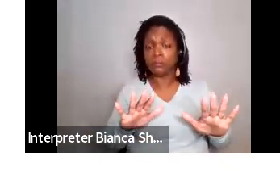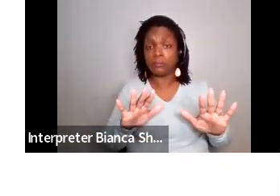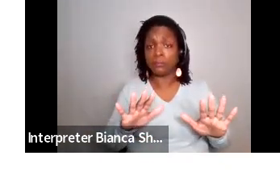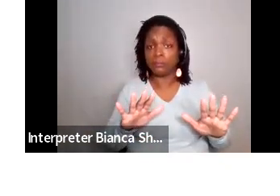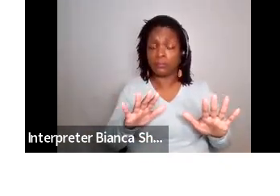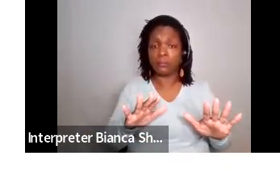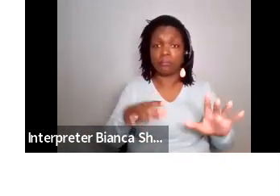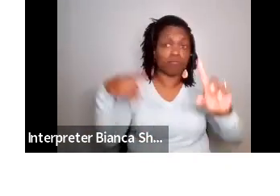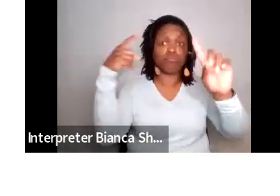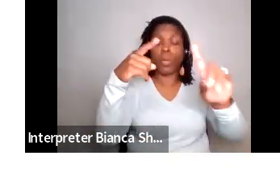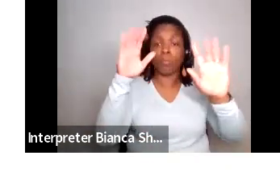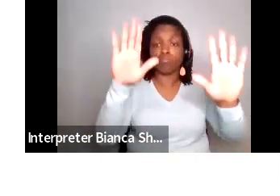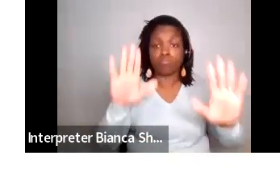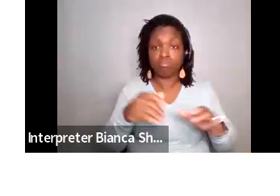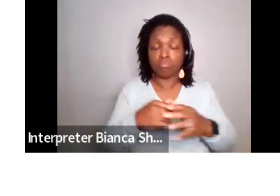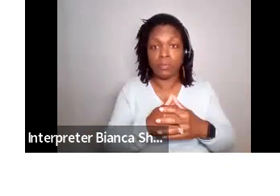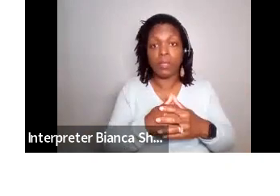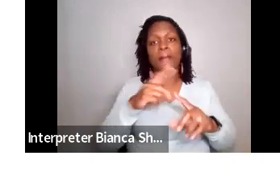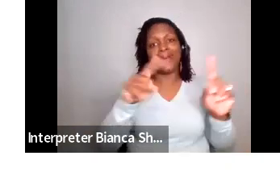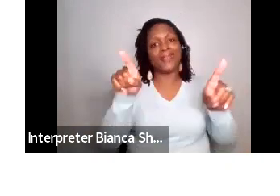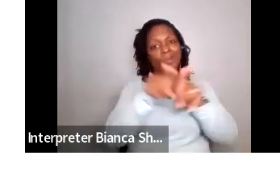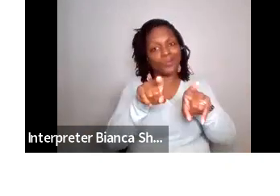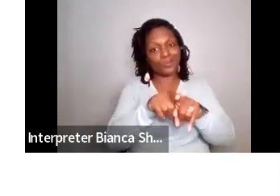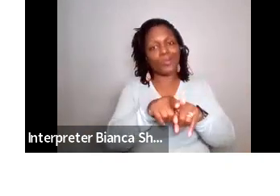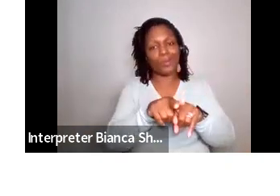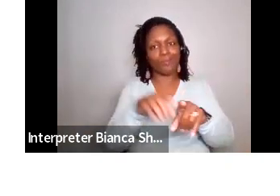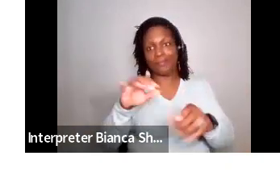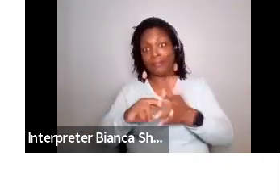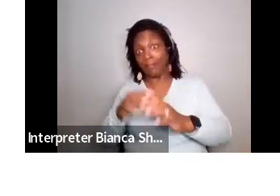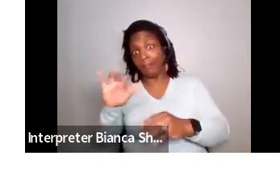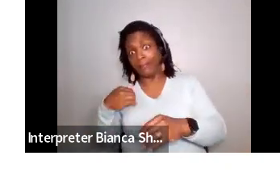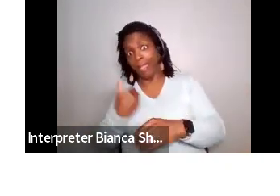is the ultimate goal of whimper. but we also wanna make sure that you know.